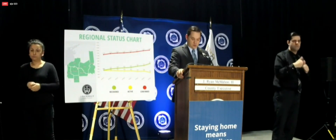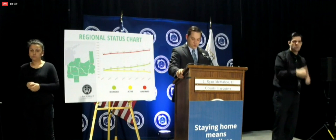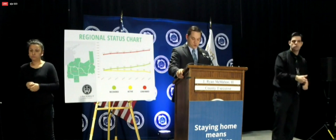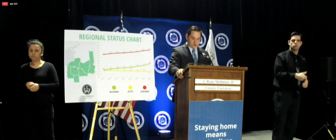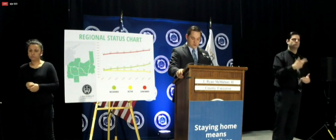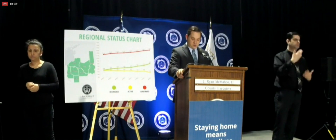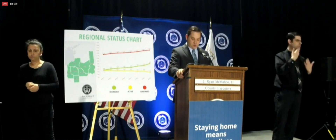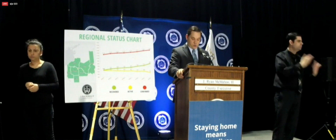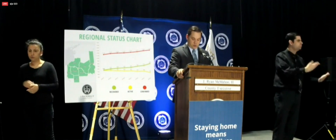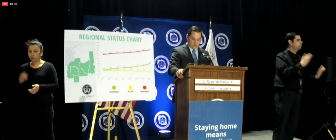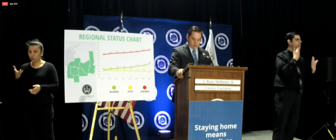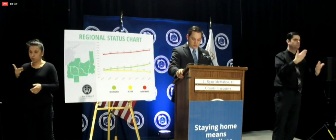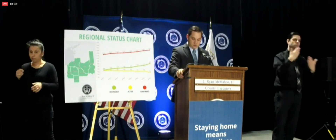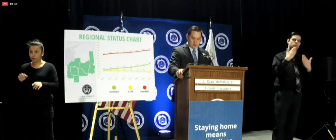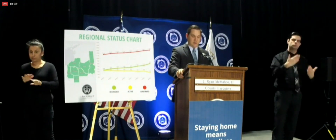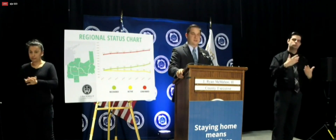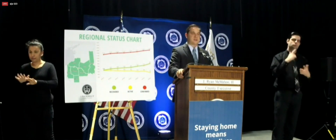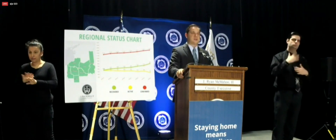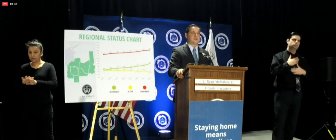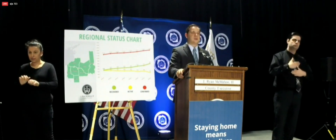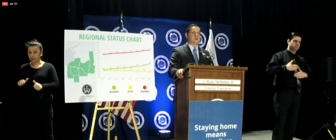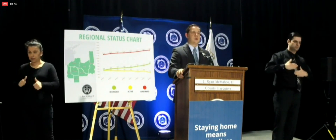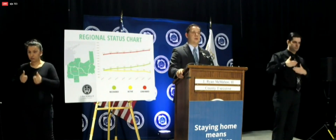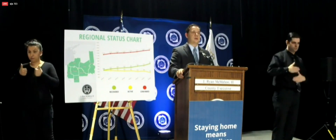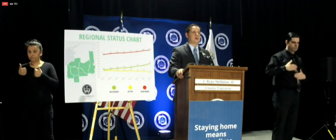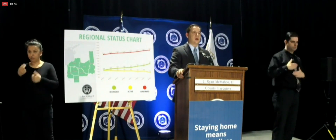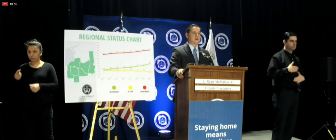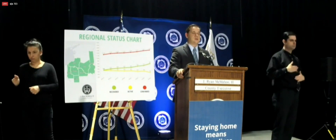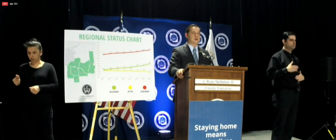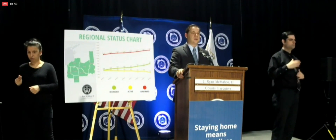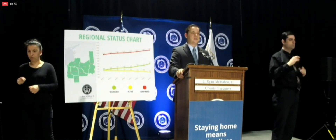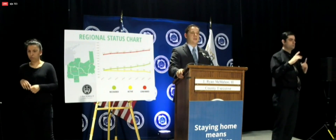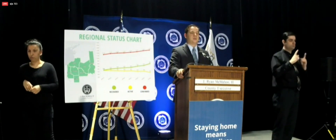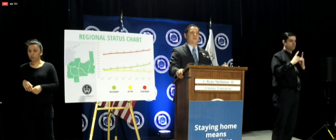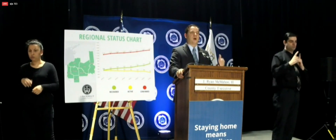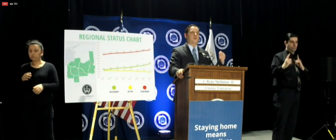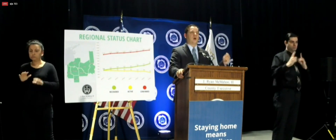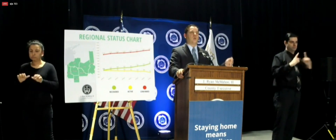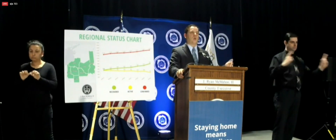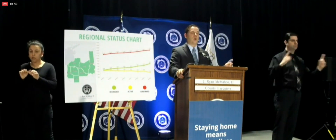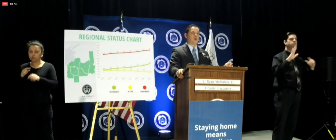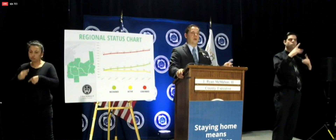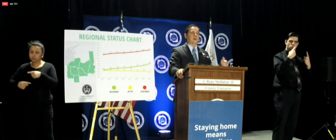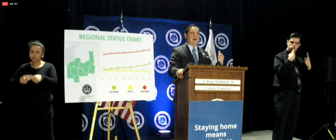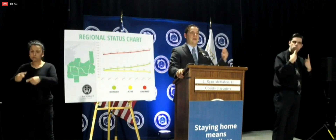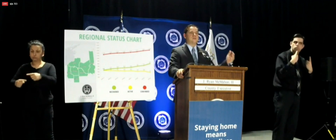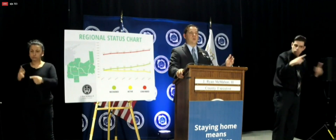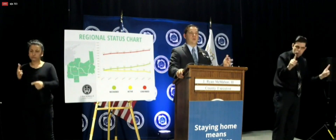PART OF THE SUCCESS THAT WE'RE SEEING NOW IS BECAUSE OF YOU. SO, AGAIN, SOCIAL DISTANCING IS WORKING FOR US. LET'S CONTINUE TO DO IT.